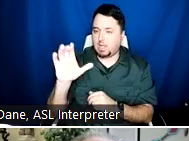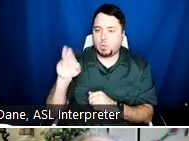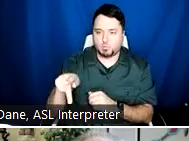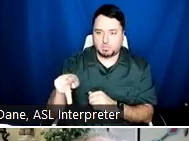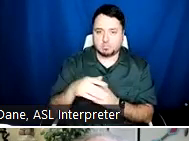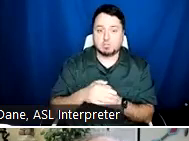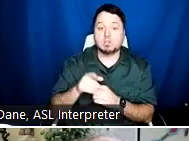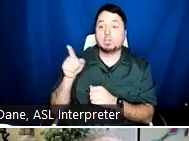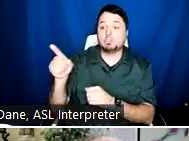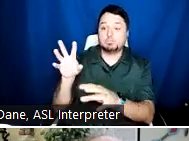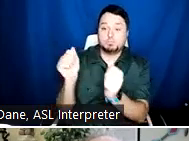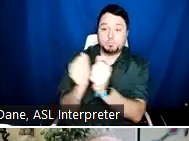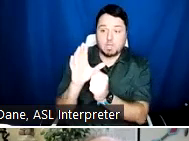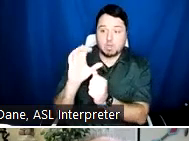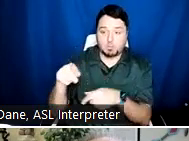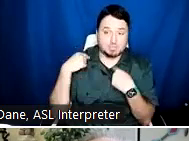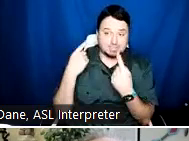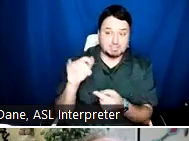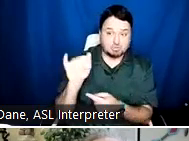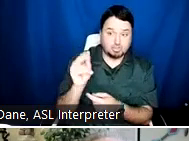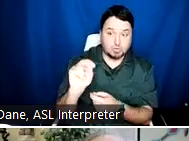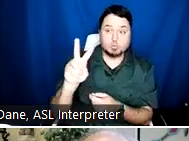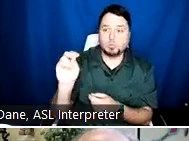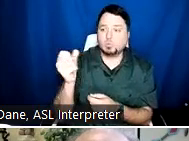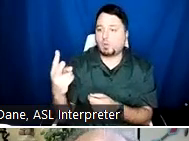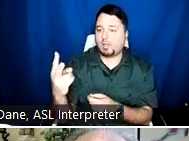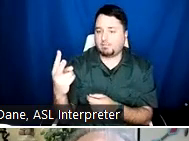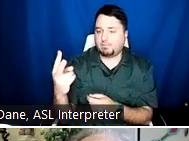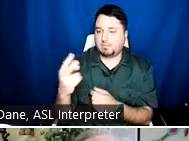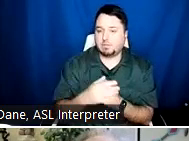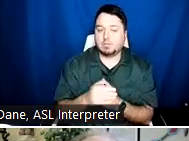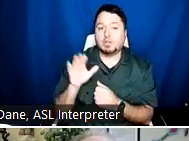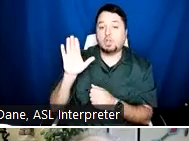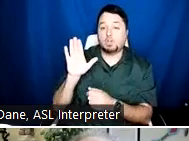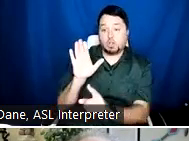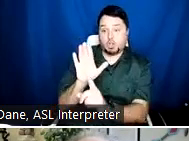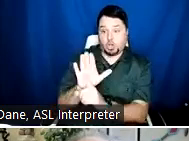with Oweesta Corporation since January 2012. In her career history, Stephanie worked with